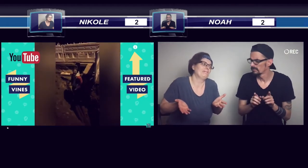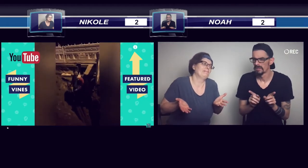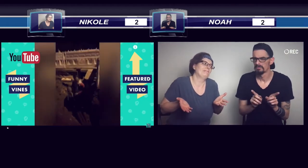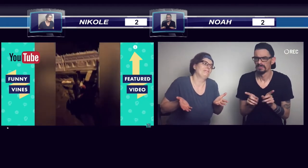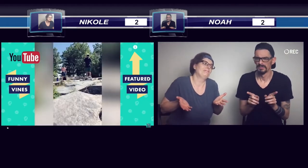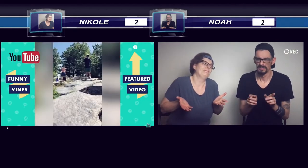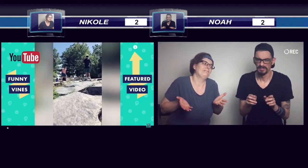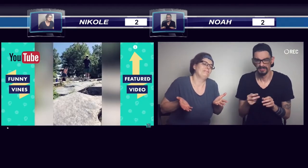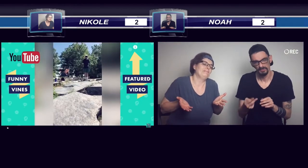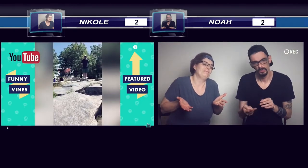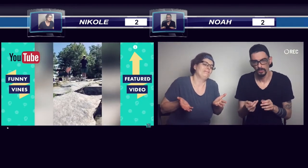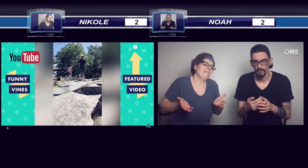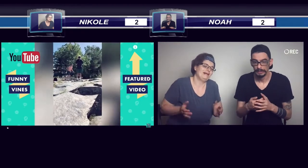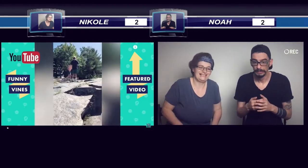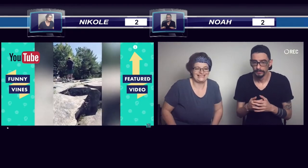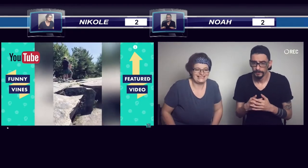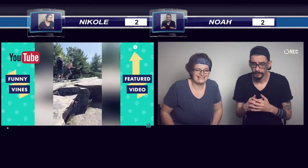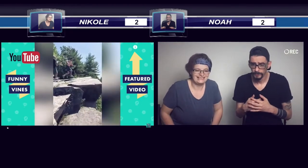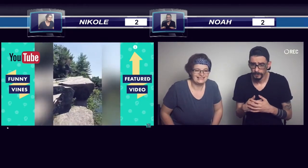It hurts to fall down like that for sure.